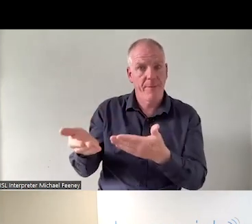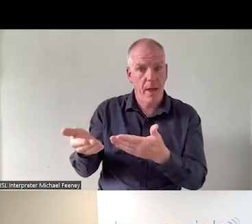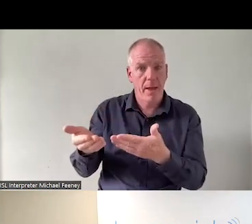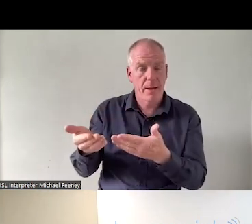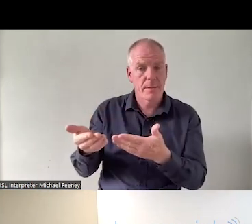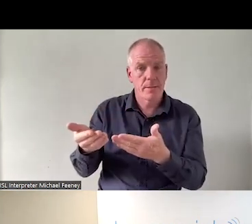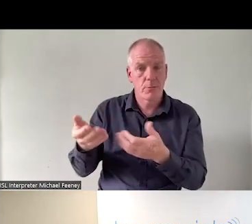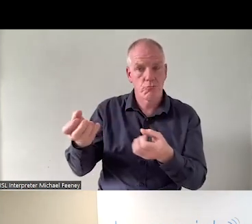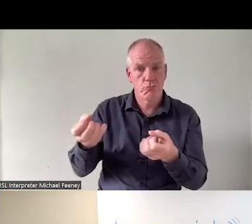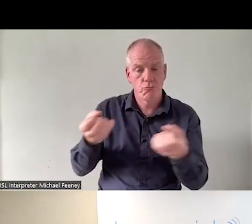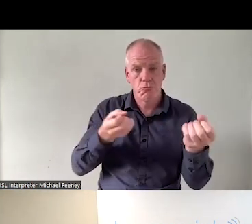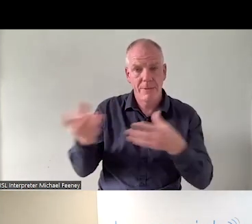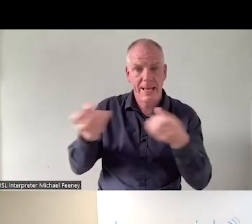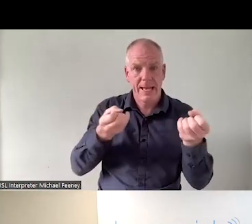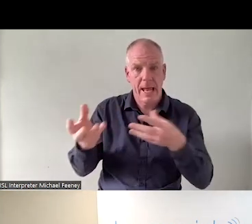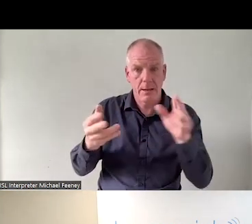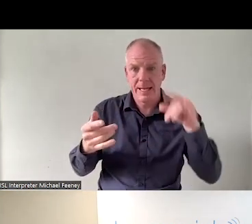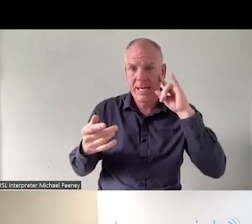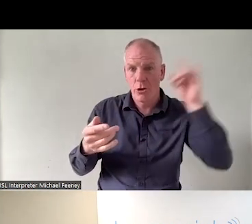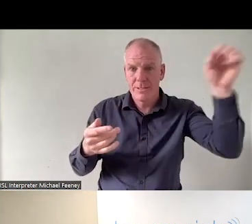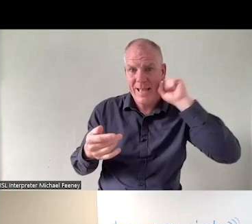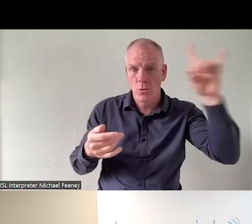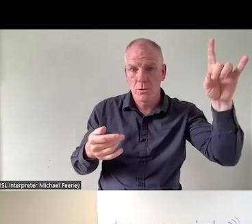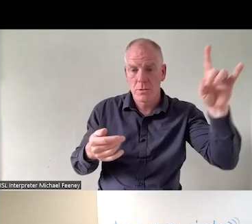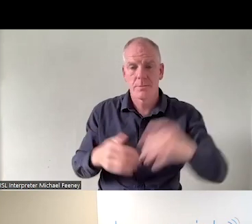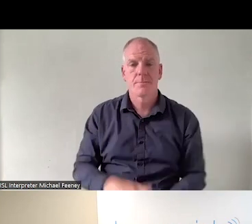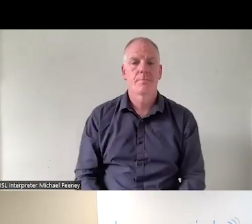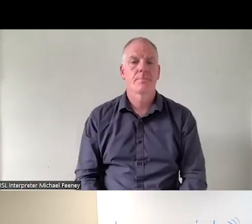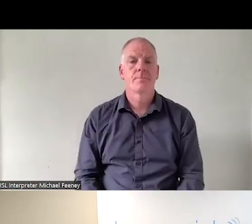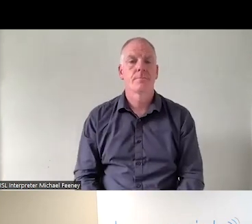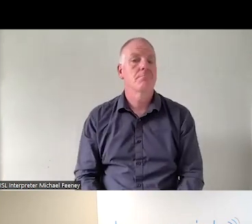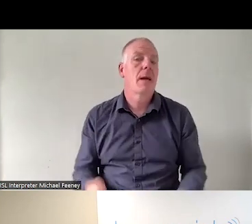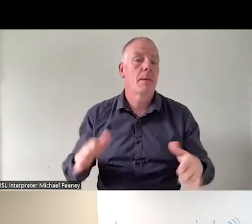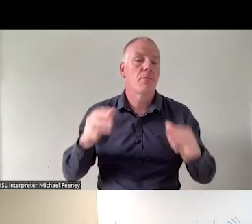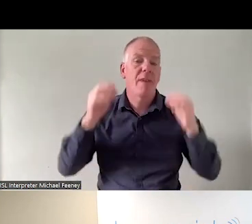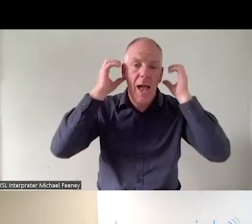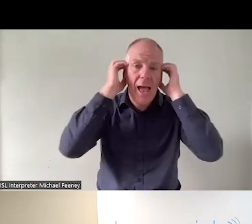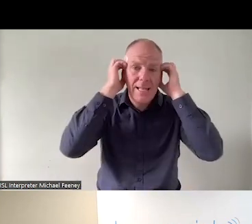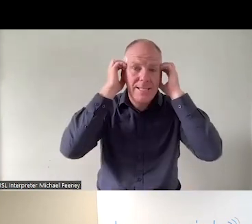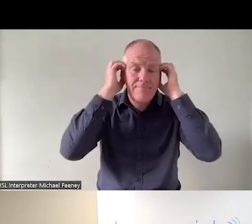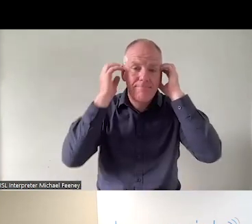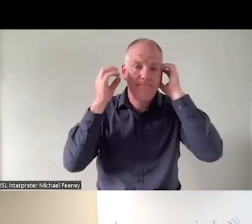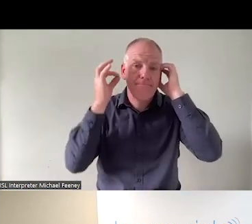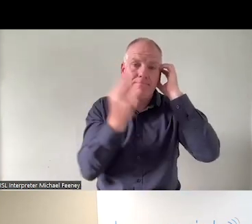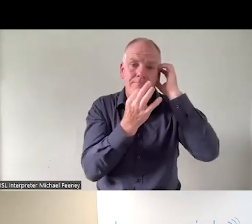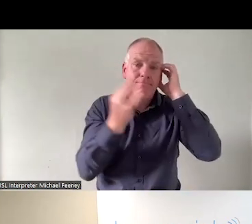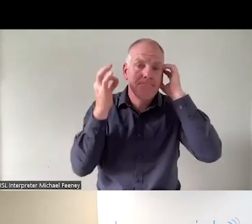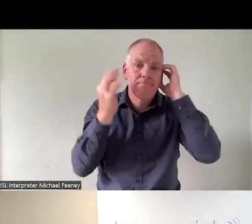so they can hear the performance sound? They might have a preference for a head-worn microphone or indeed a handheld microphone.